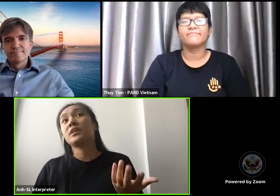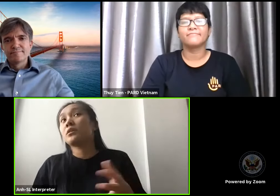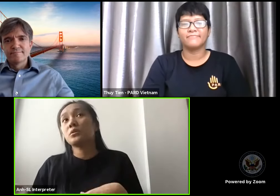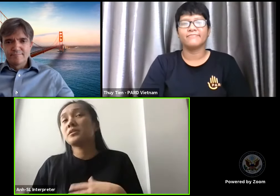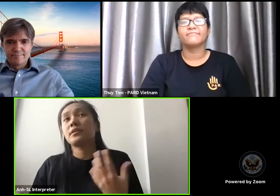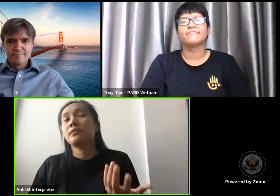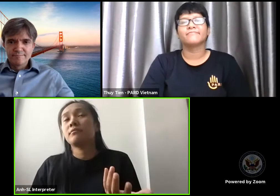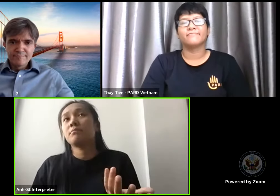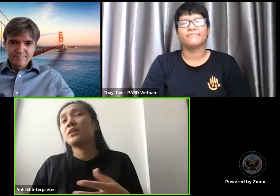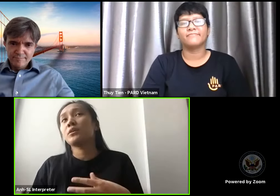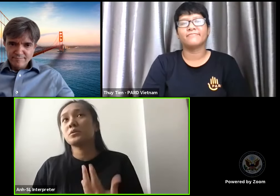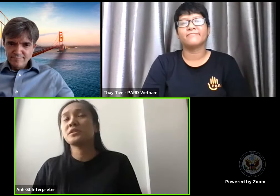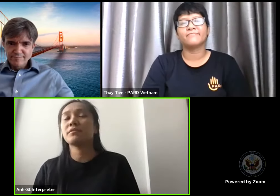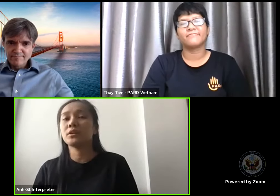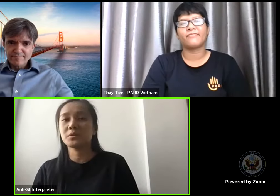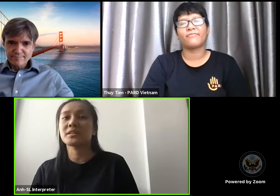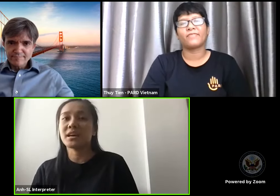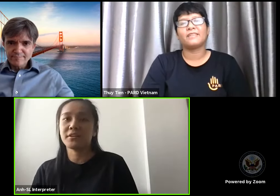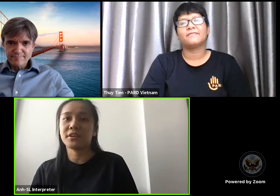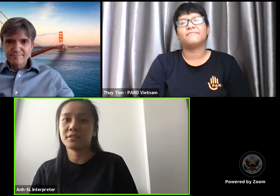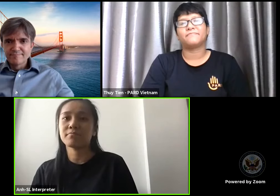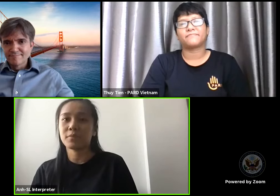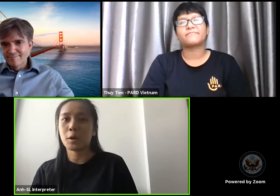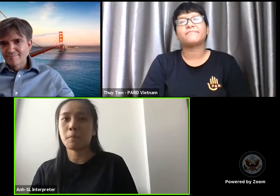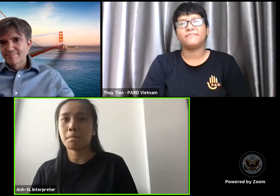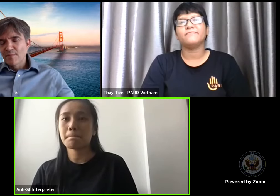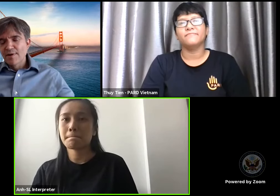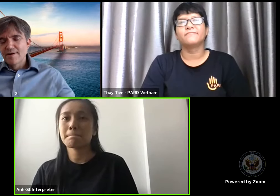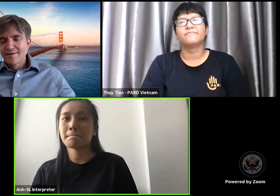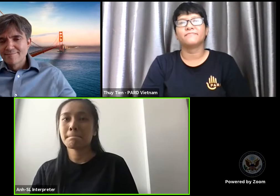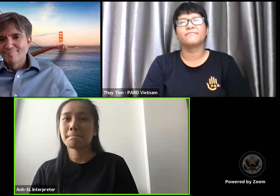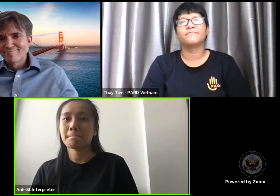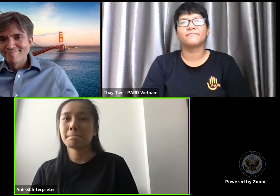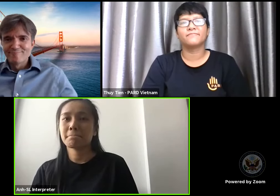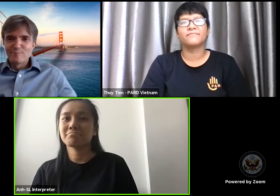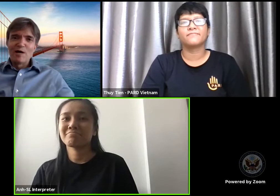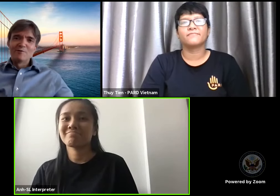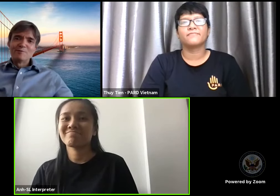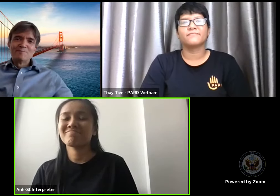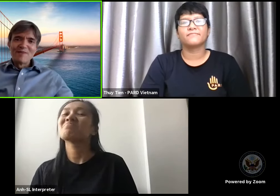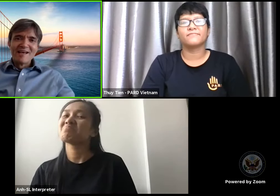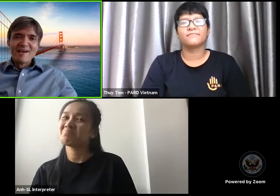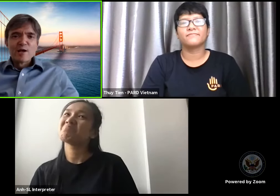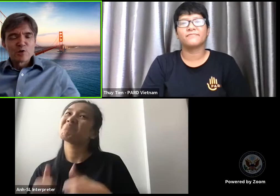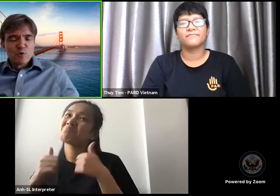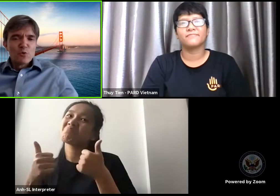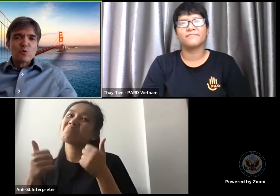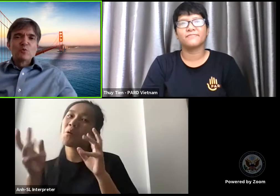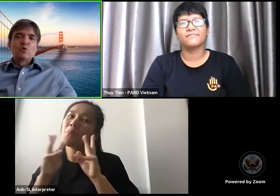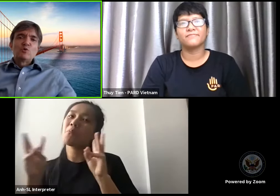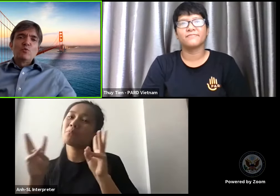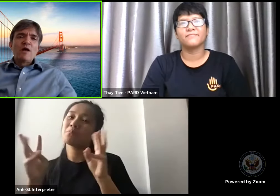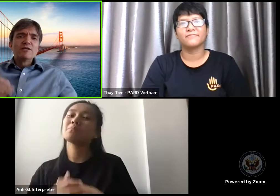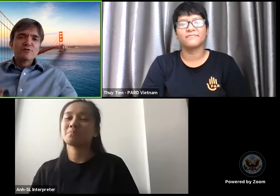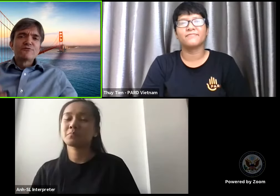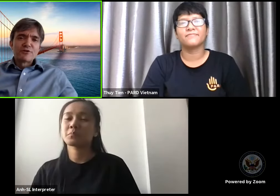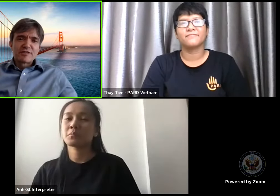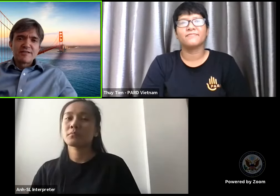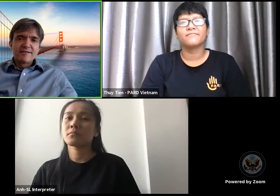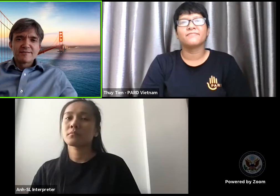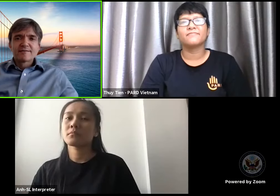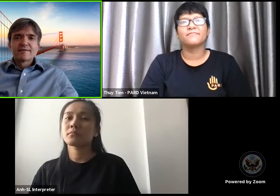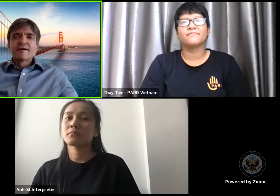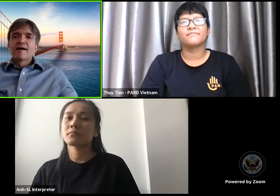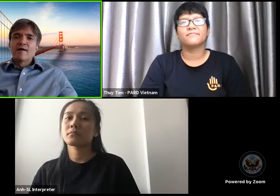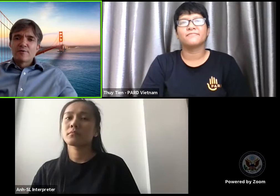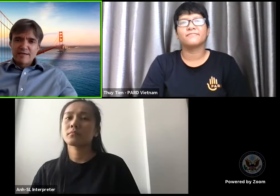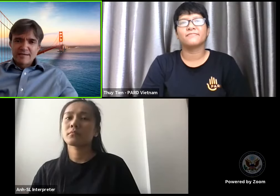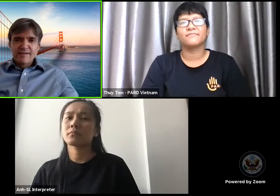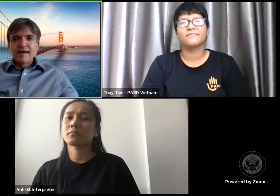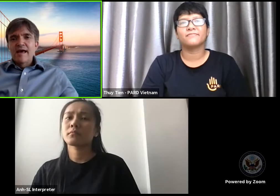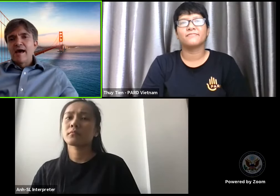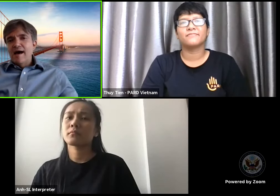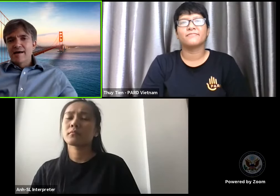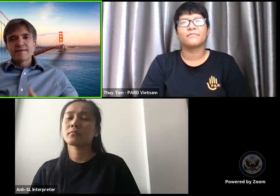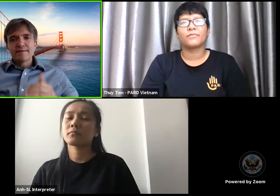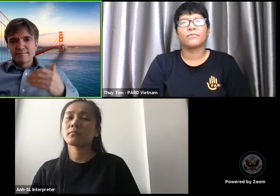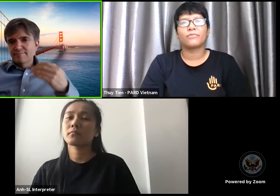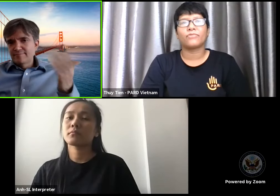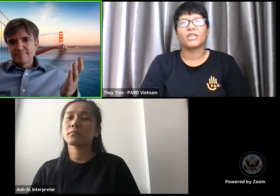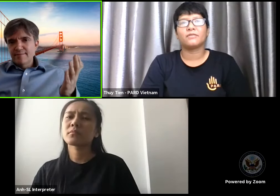include in be inclusive in the society. [Jason] Wow! So, when did you first think, okay I can -- I